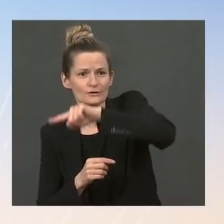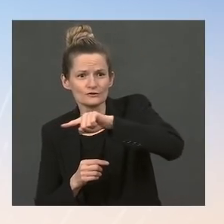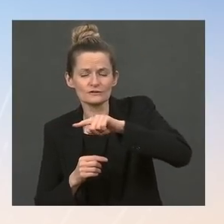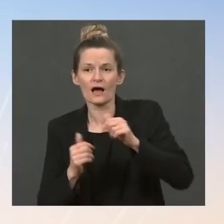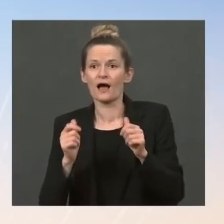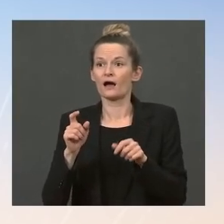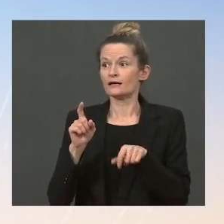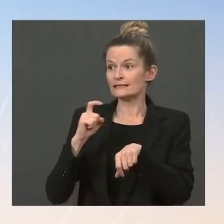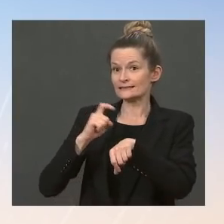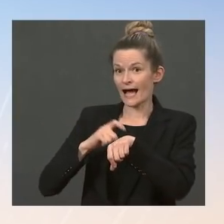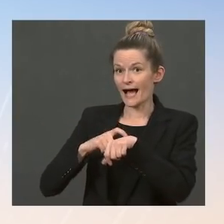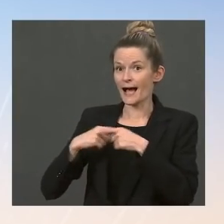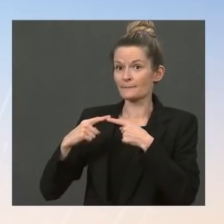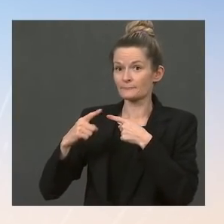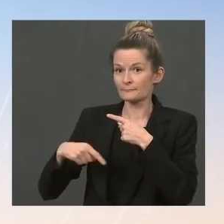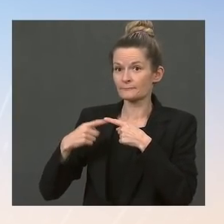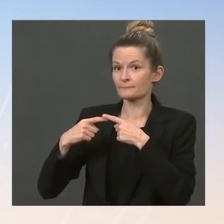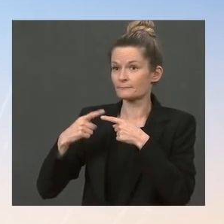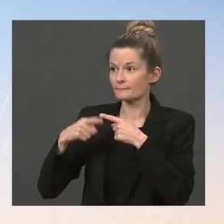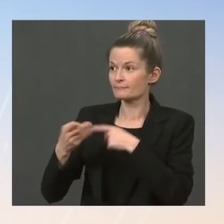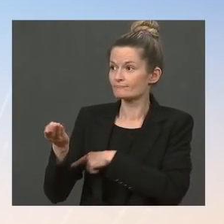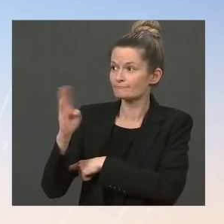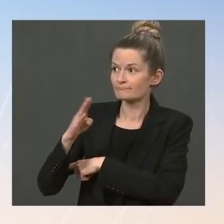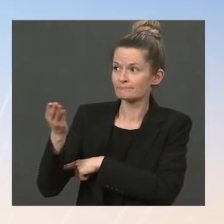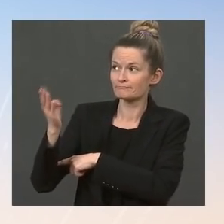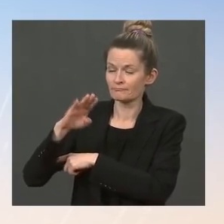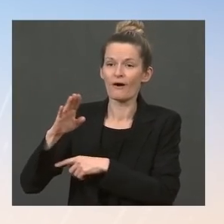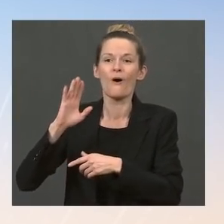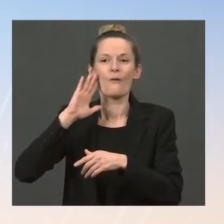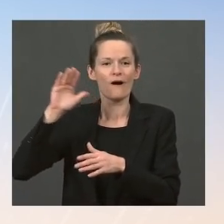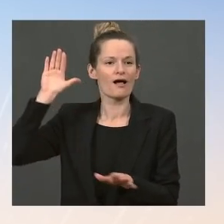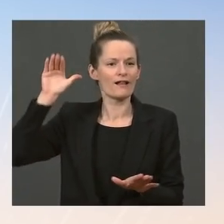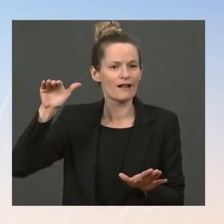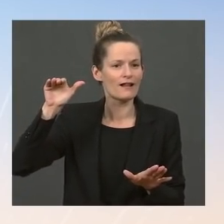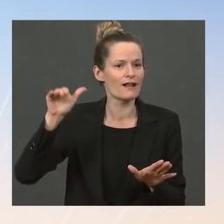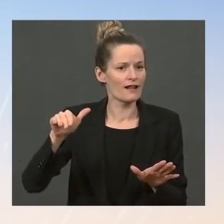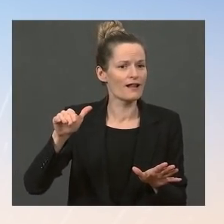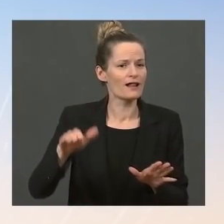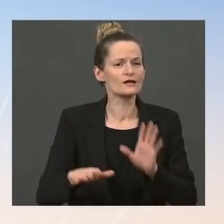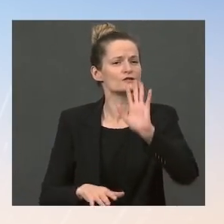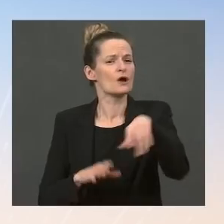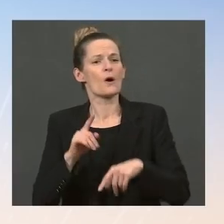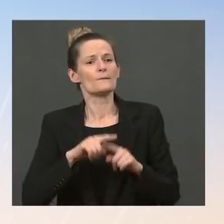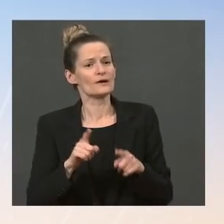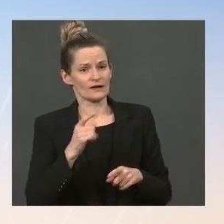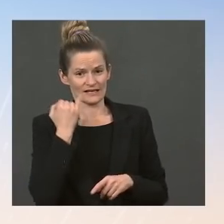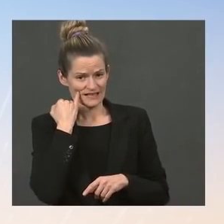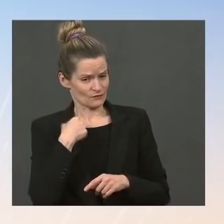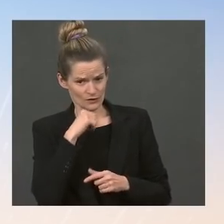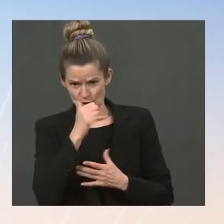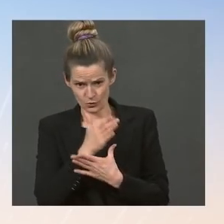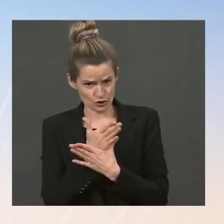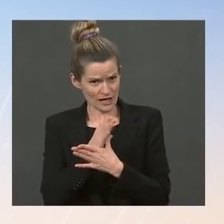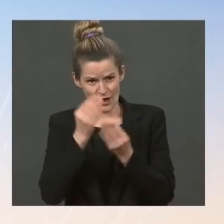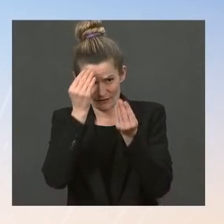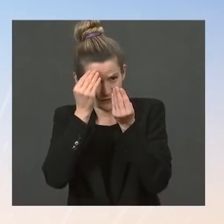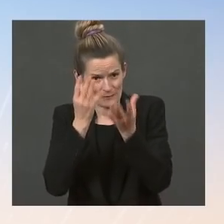So, the alternative would have been they not move forward with it and hold back and not share that data. I mean that's -- that's also not being transparent